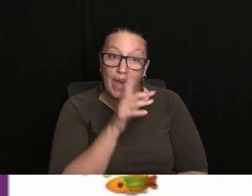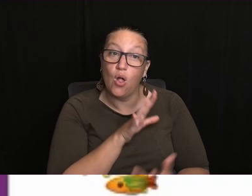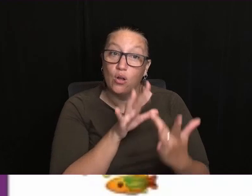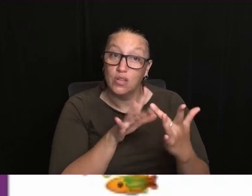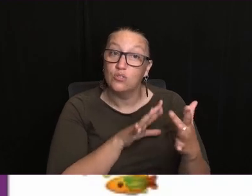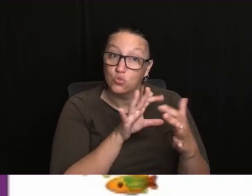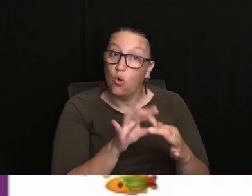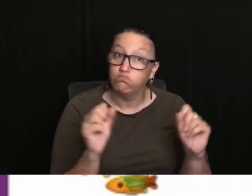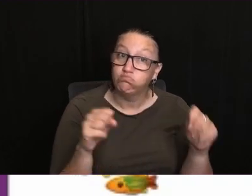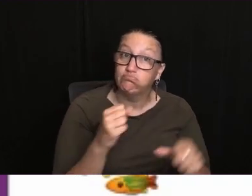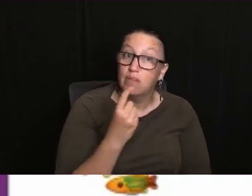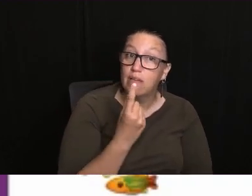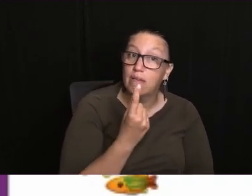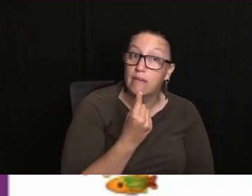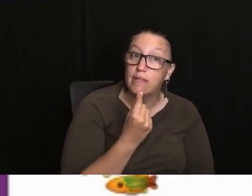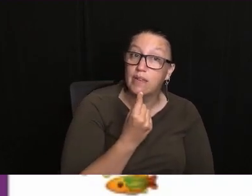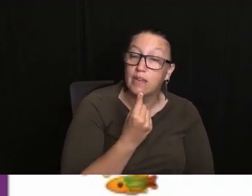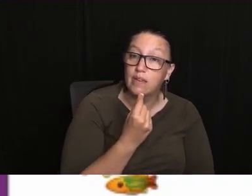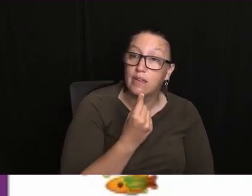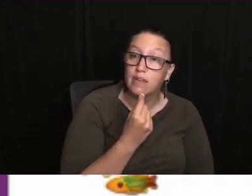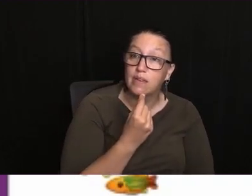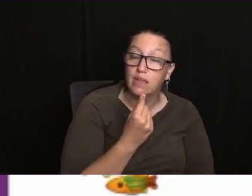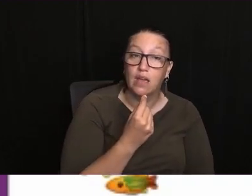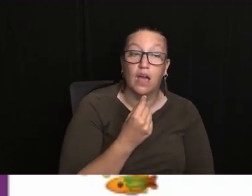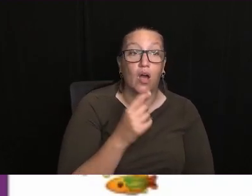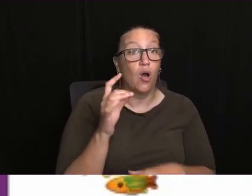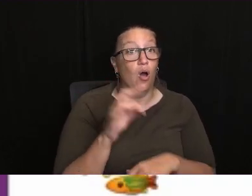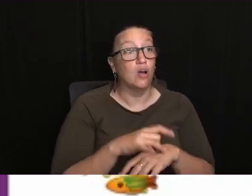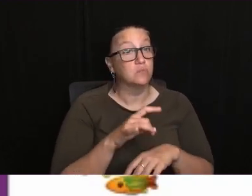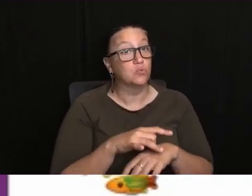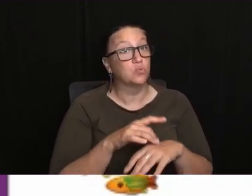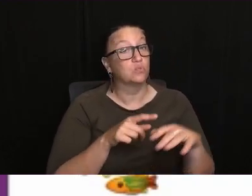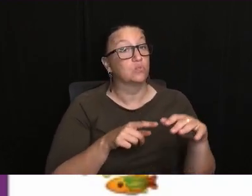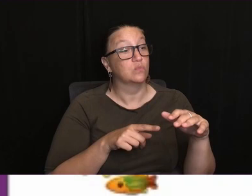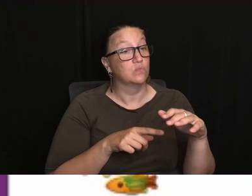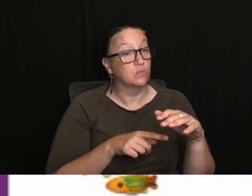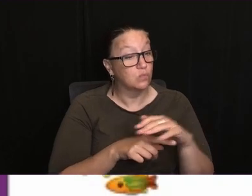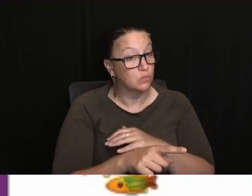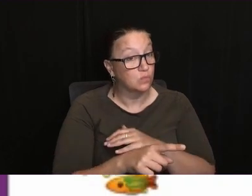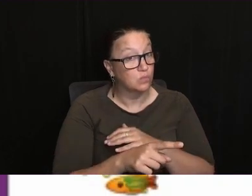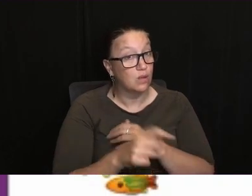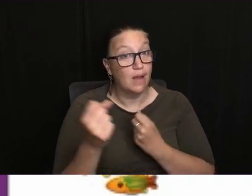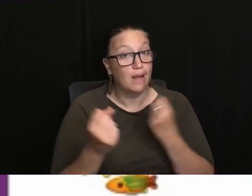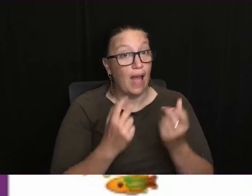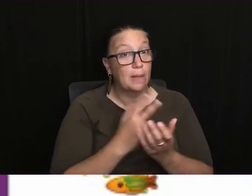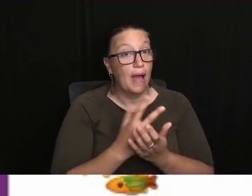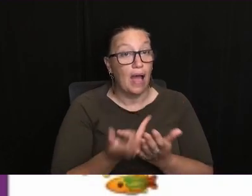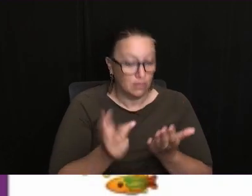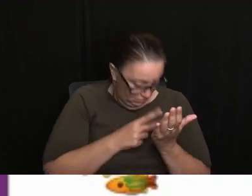soon as we've left the hospital I'm pretty sure was in the car park I started looking for KAT6A